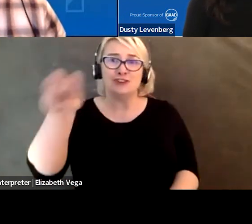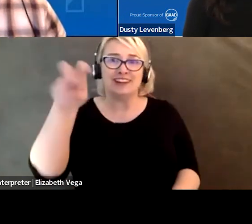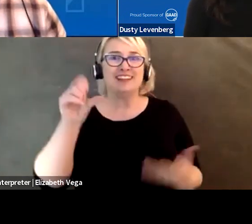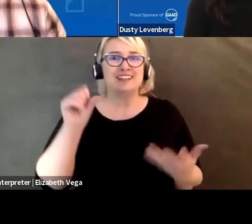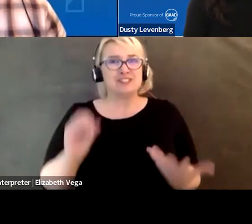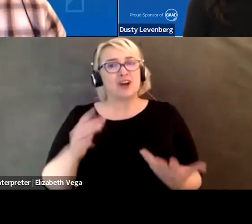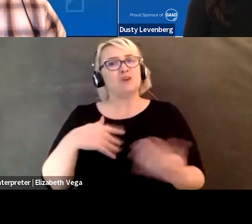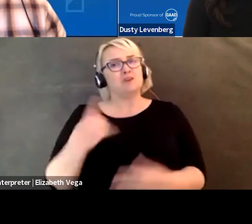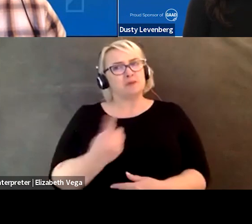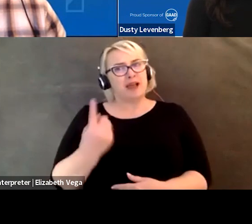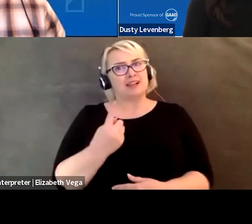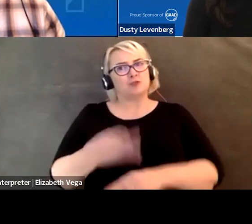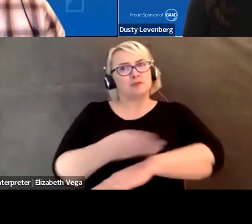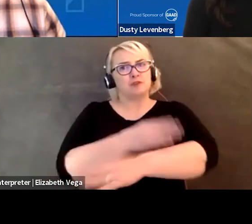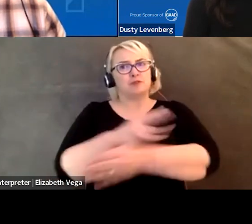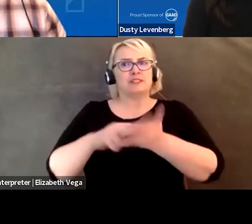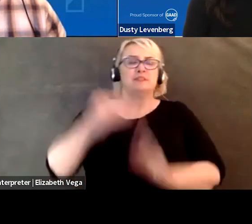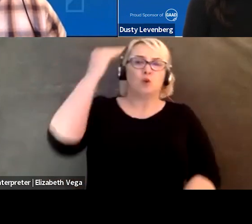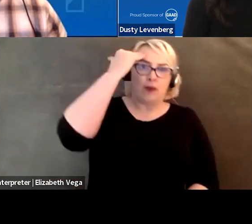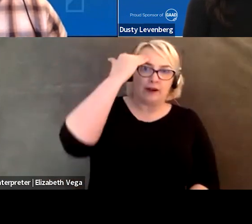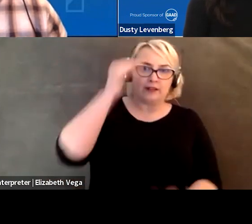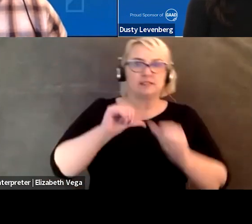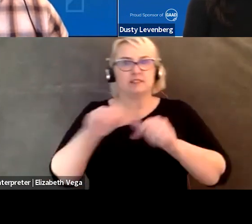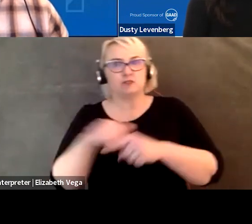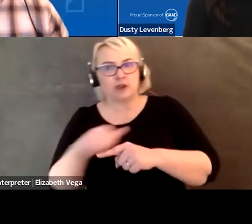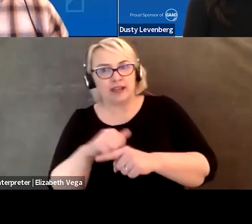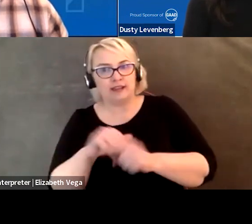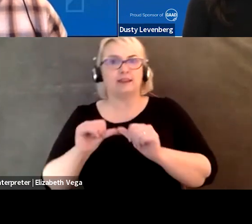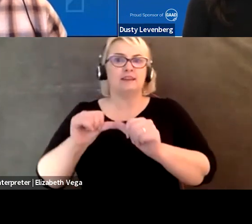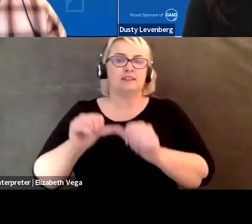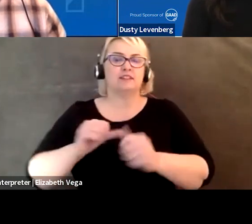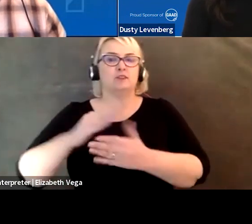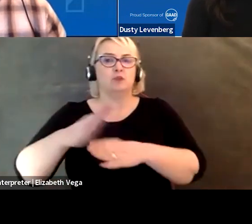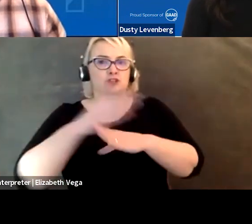community to provide their input, provide feedback and hope build more accessible future everywhere.